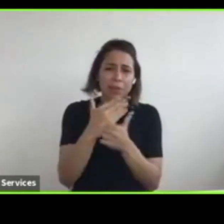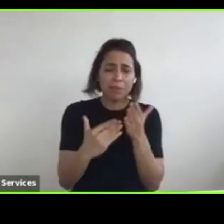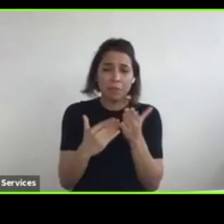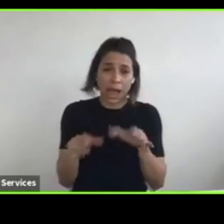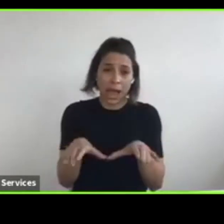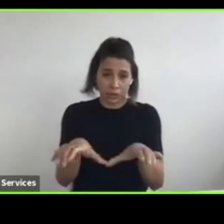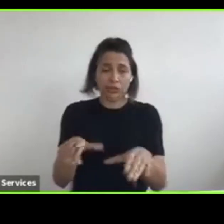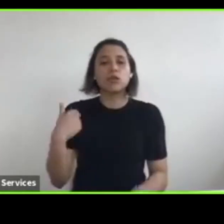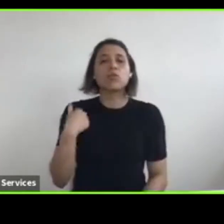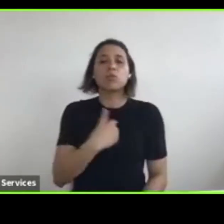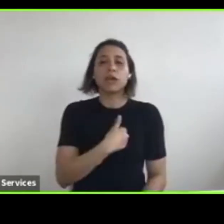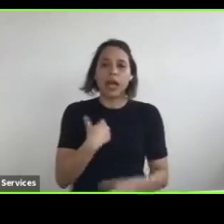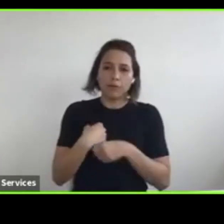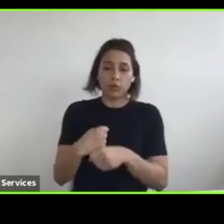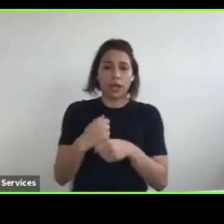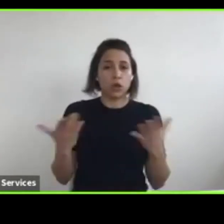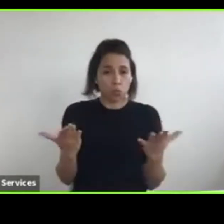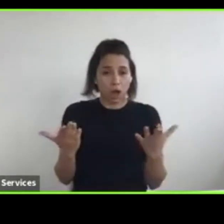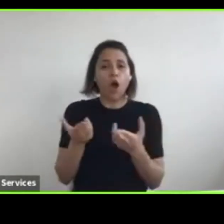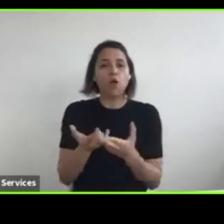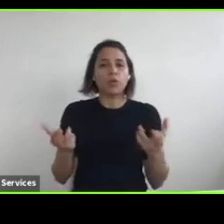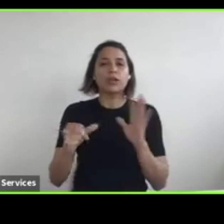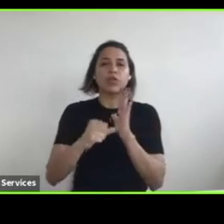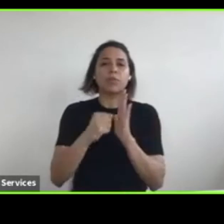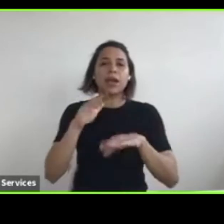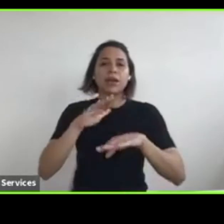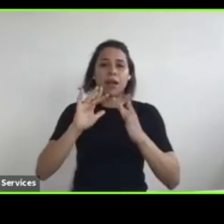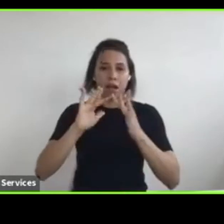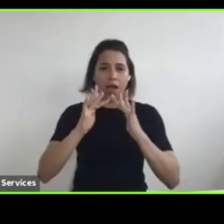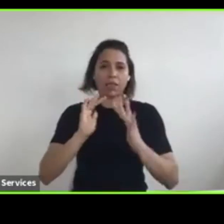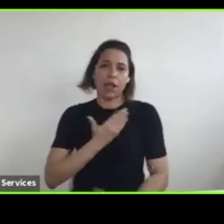HAVE A RESOURCE PAGE ON OUR WEBSITE THAT OUTLINES LIVE UPDATES ON